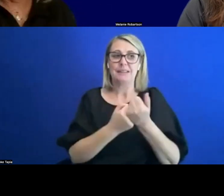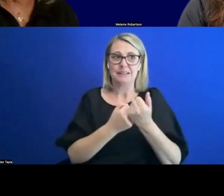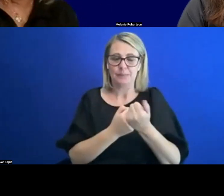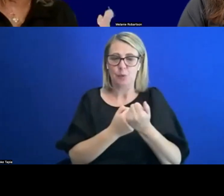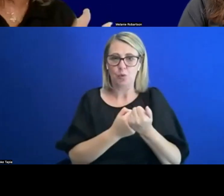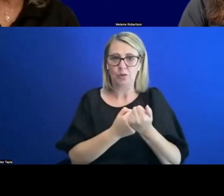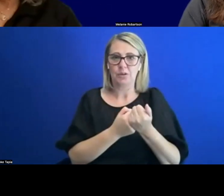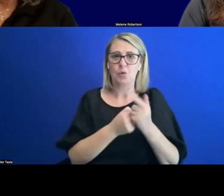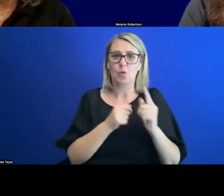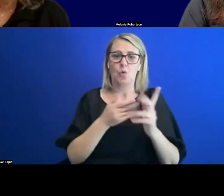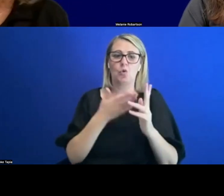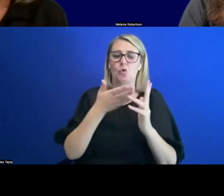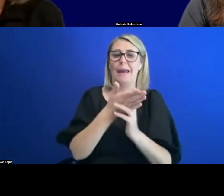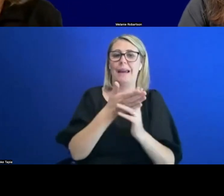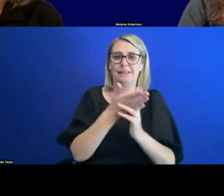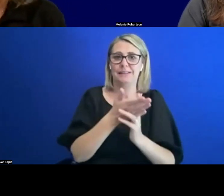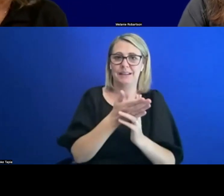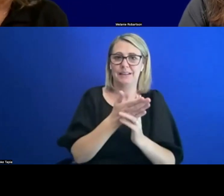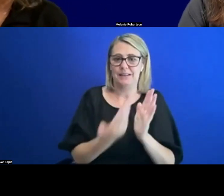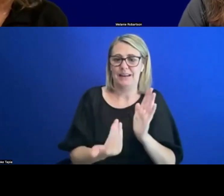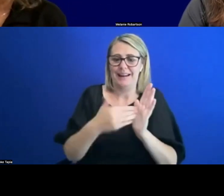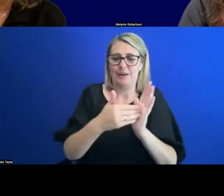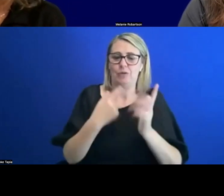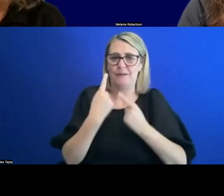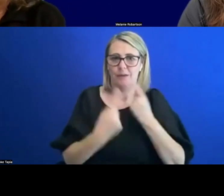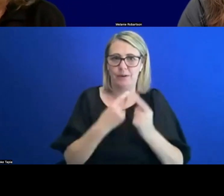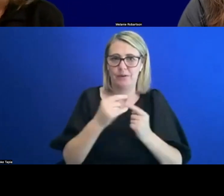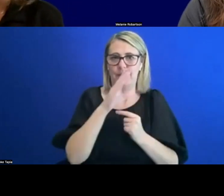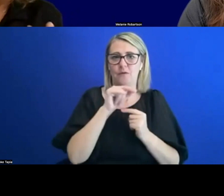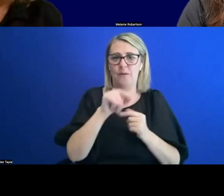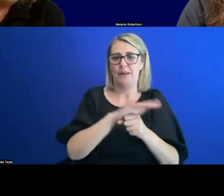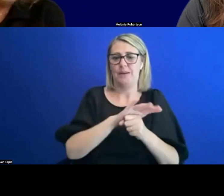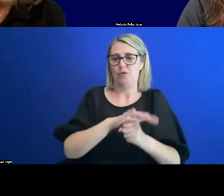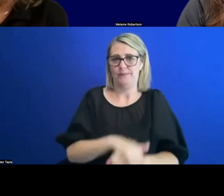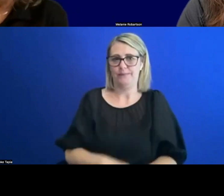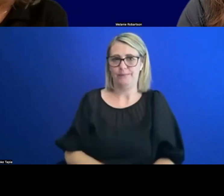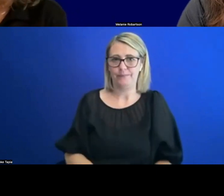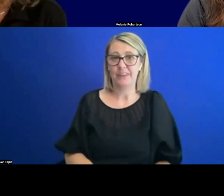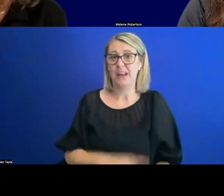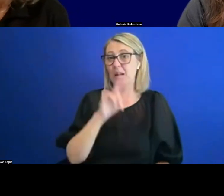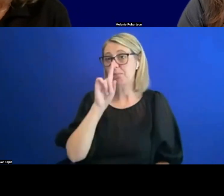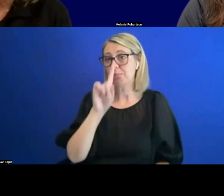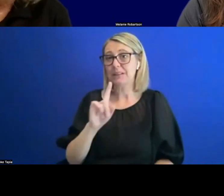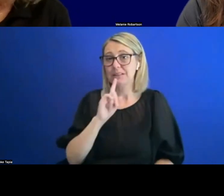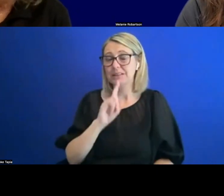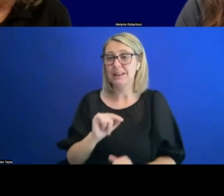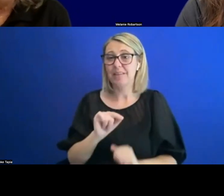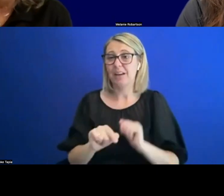access extra information from that field. However, in saying this, you know there are